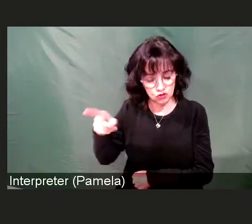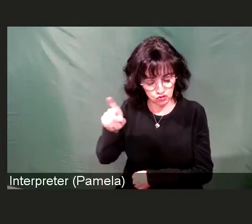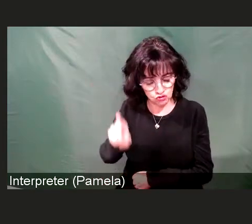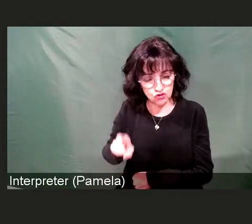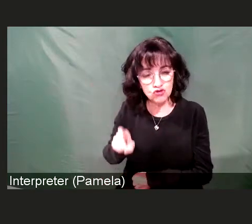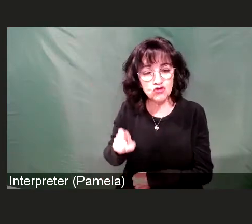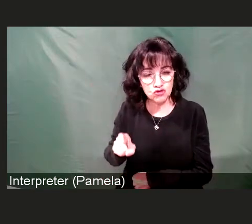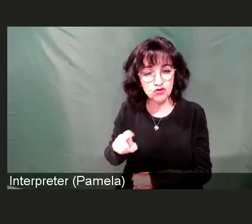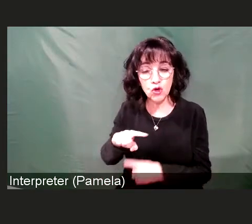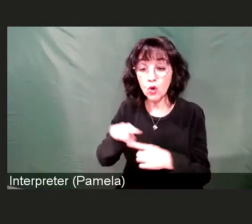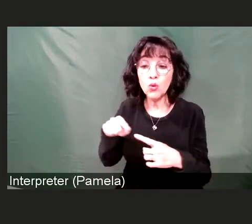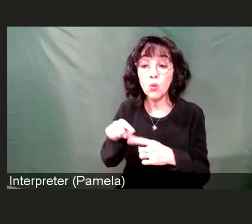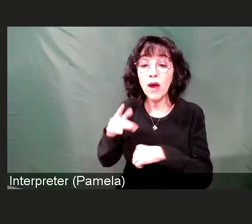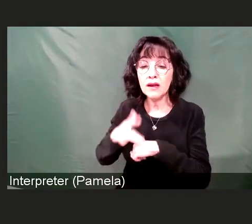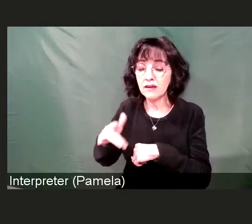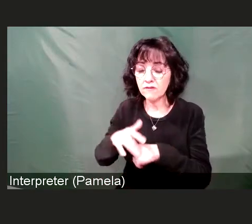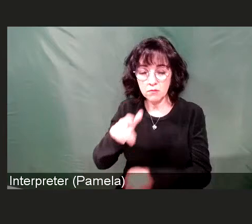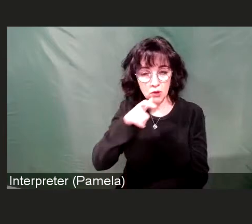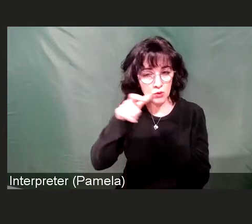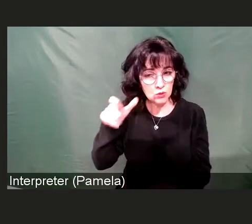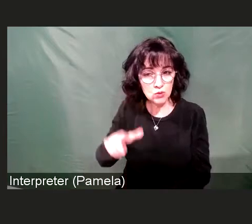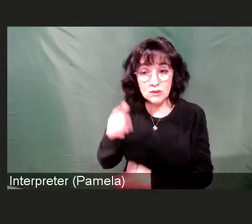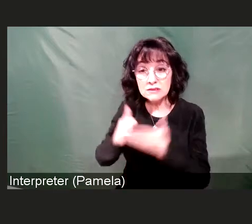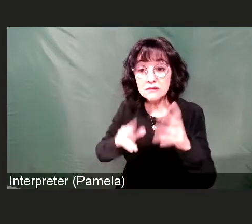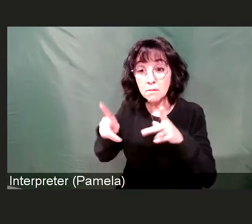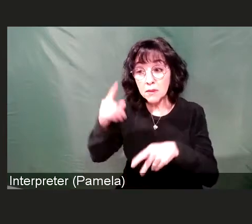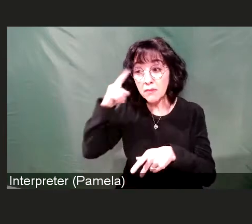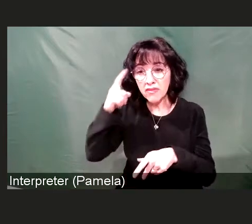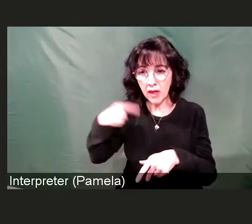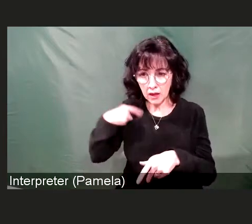and you do not have to restart that series over again.